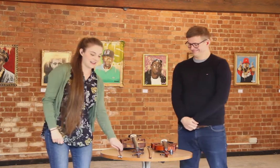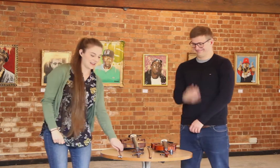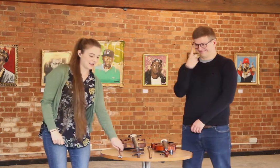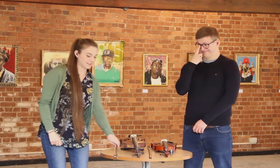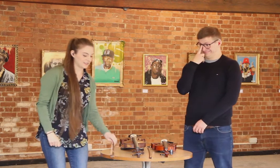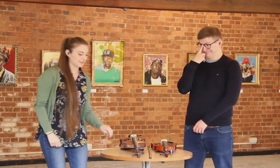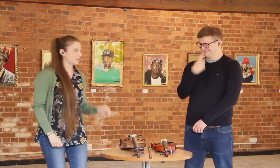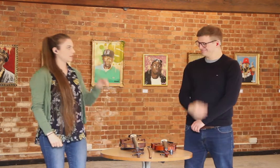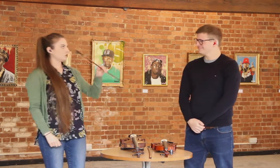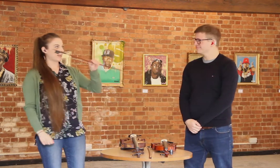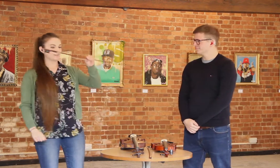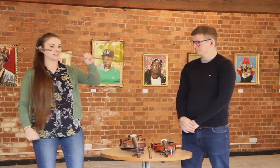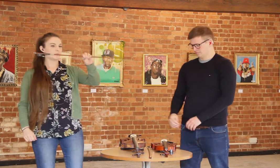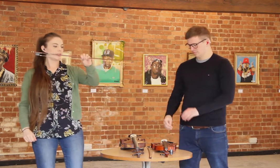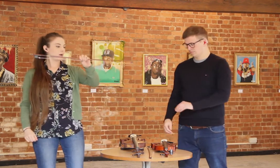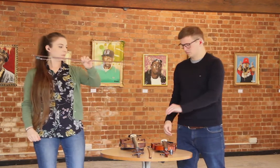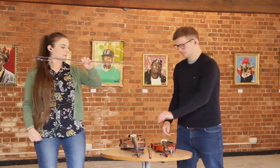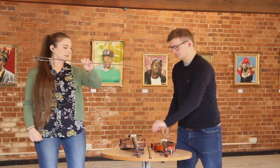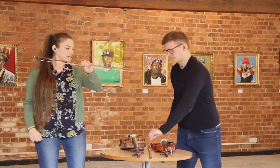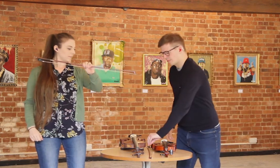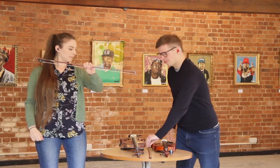And use your left hand to pick it up, like that